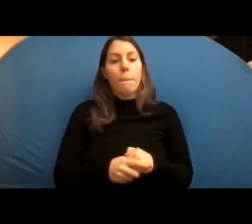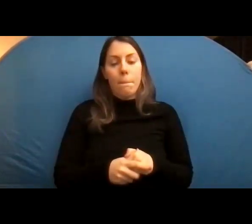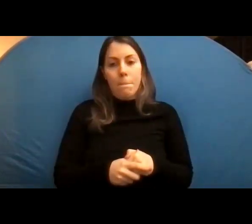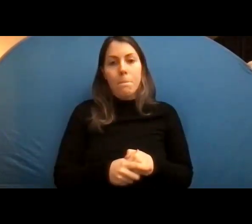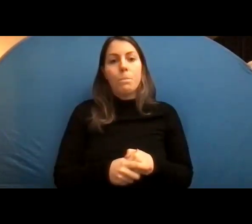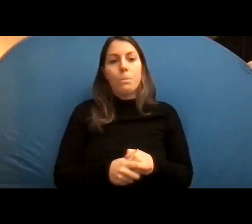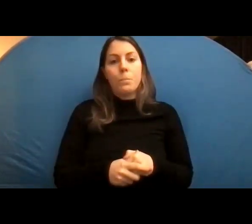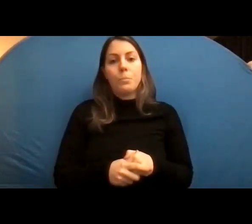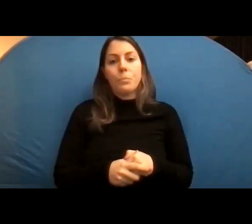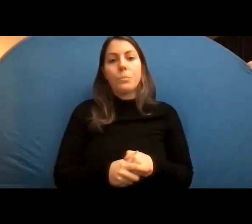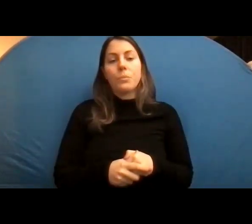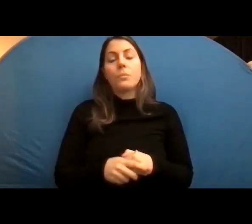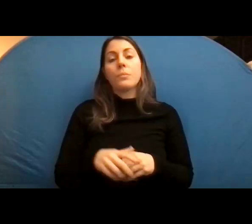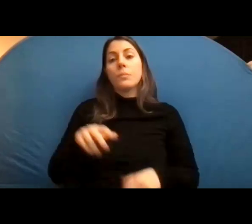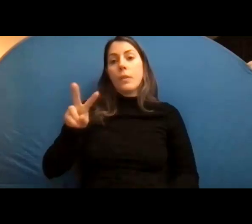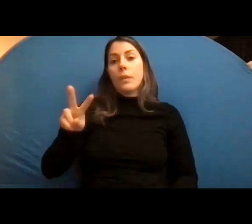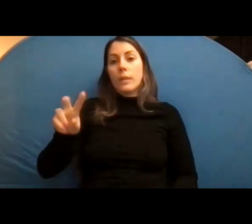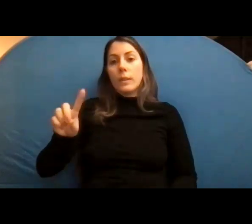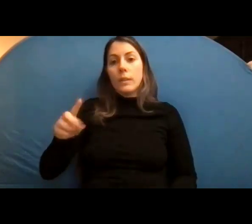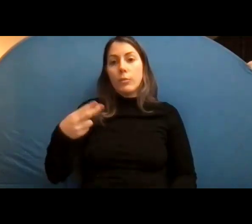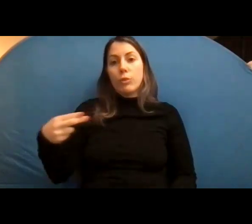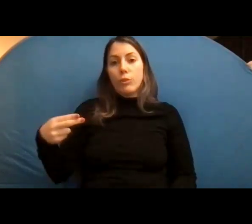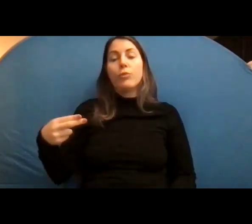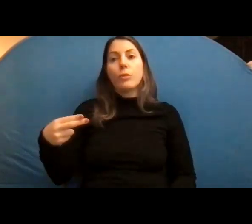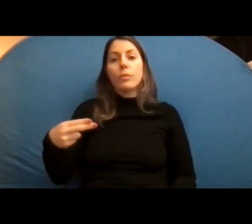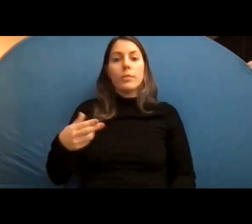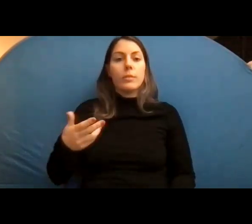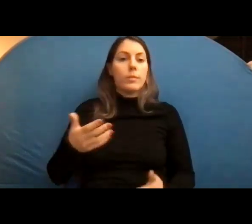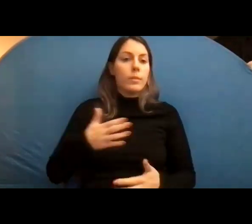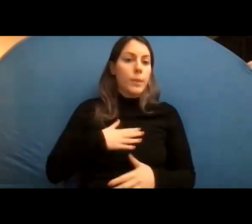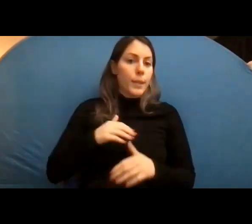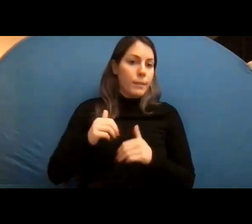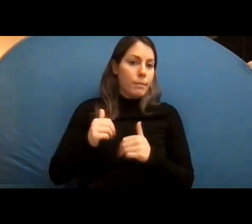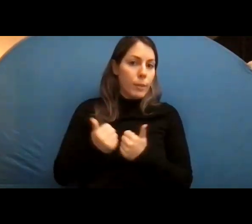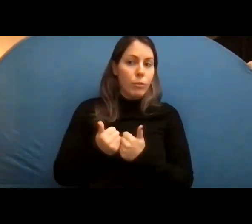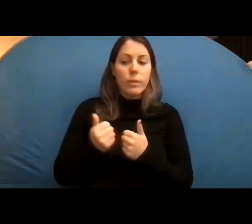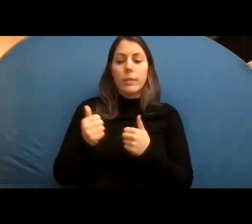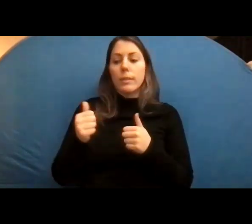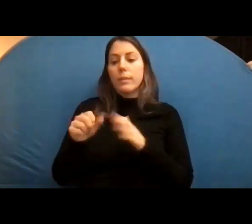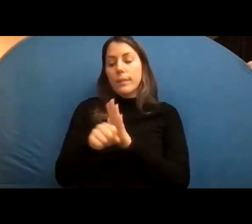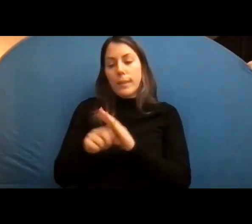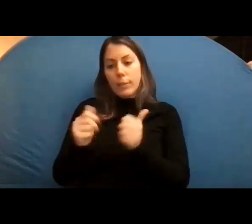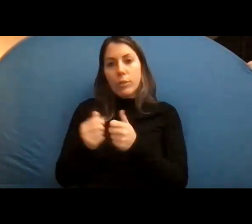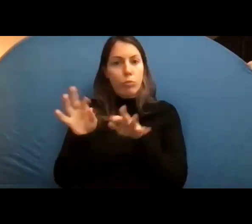properly. There we go. Give you a little bit of information about VDDHH itself. My agency is a